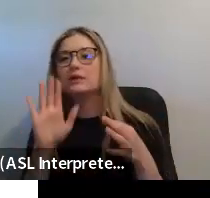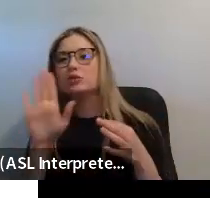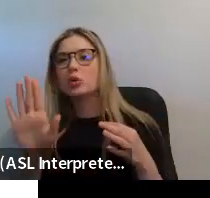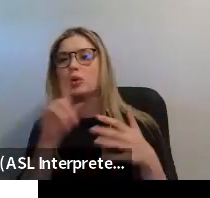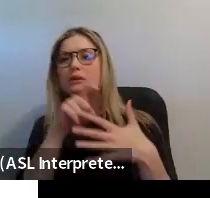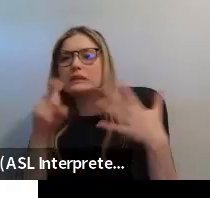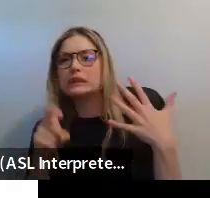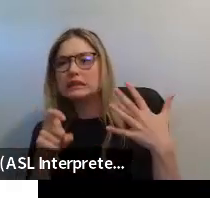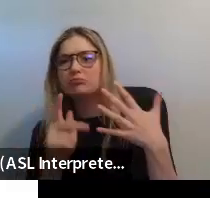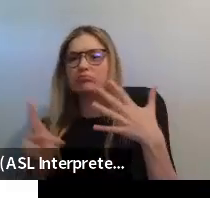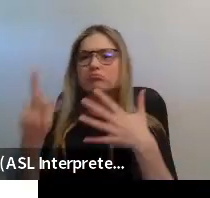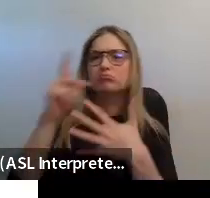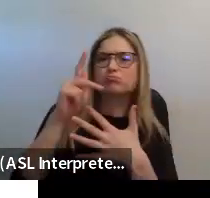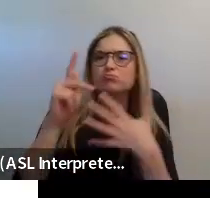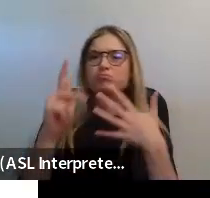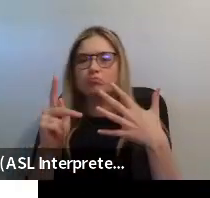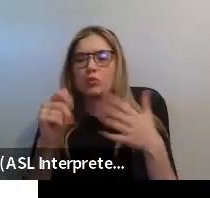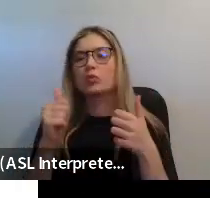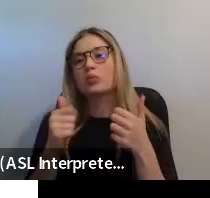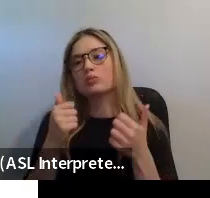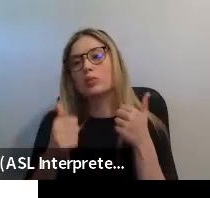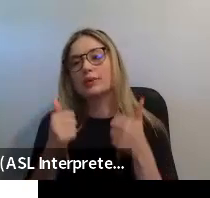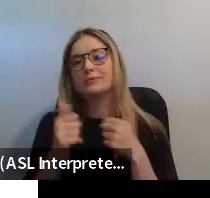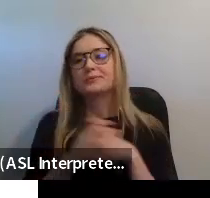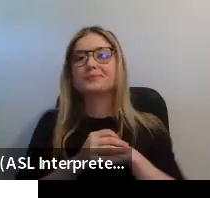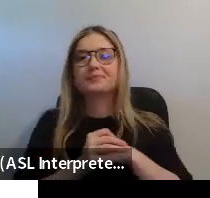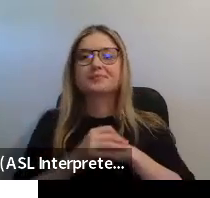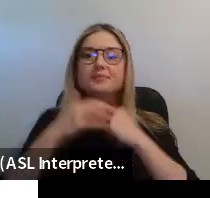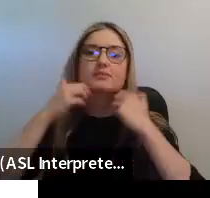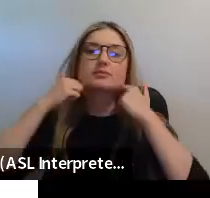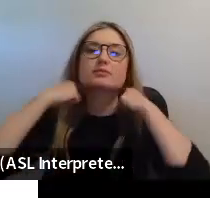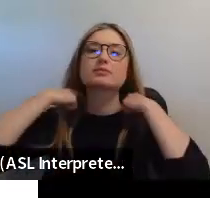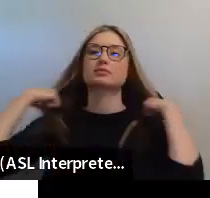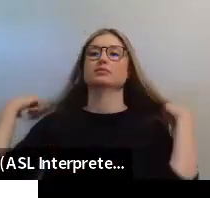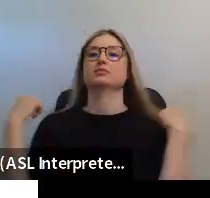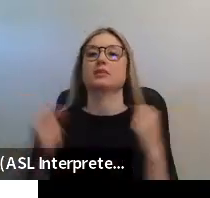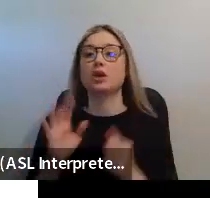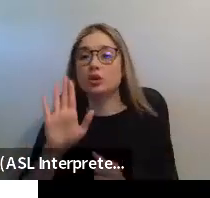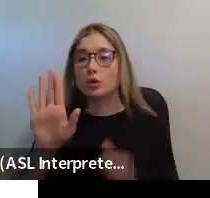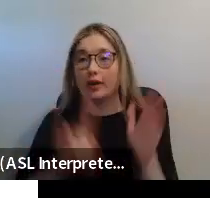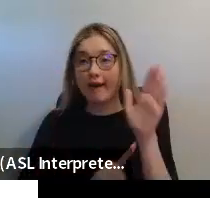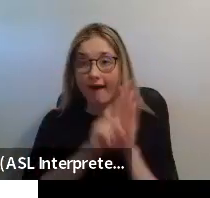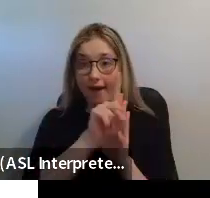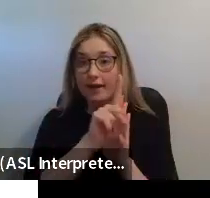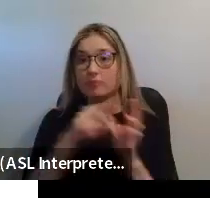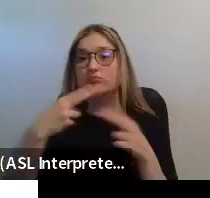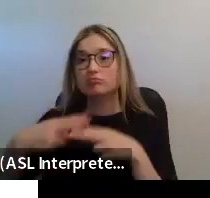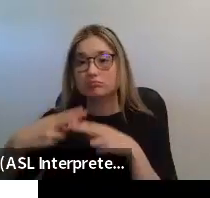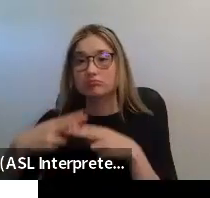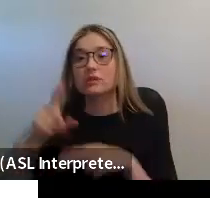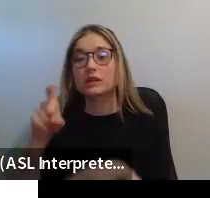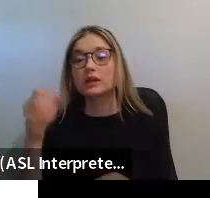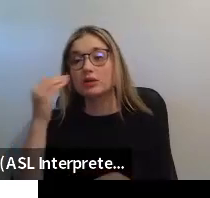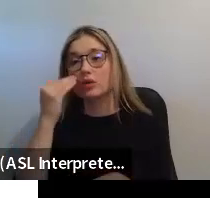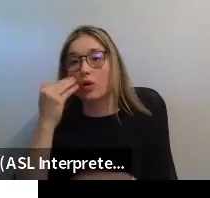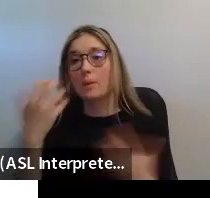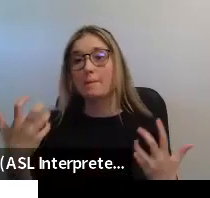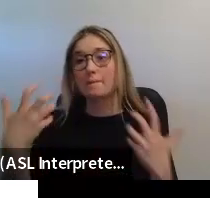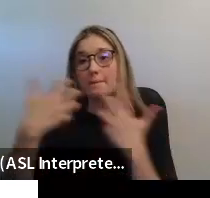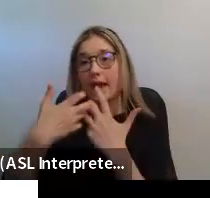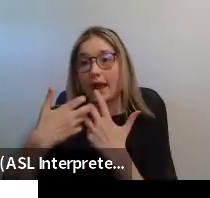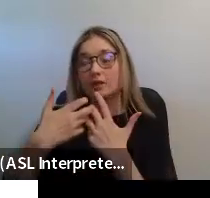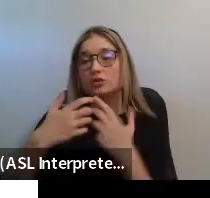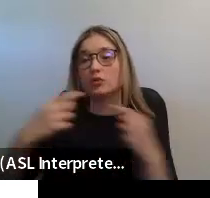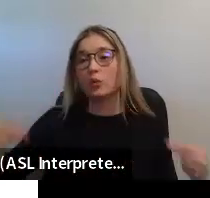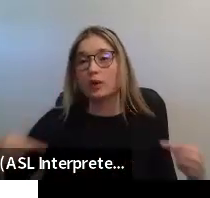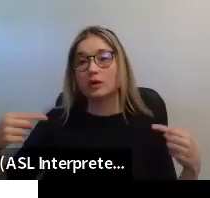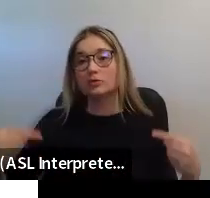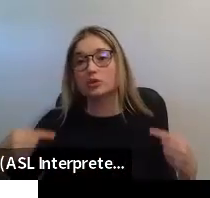is there something else that's needed? Height, height, and weight is needed to properly match someone for a wheelchair or a roller walker.